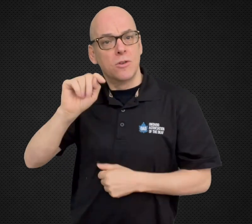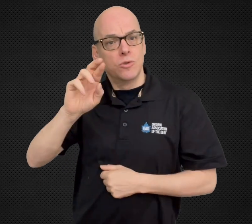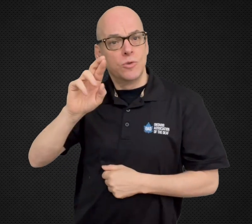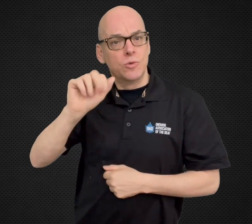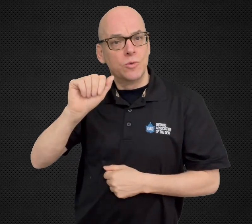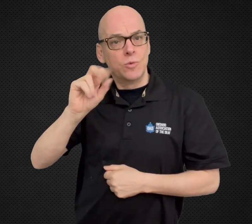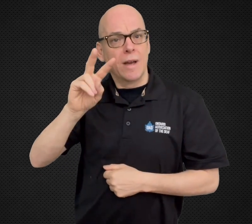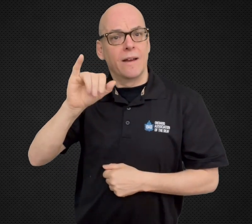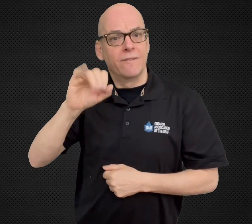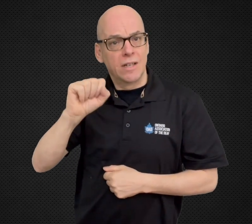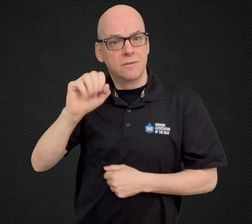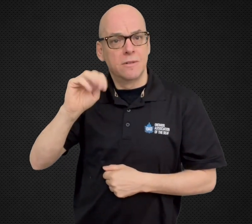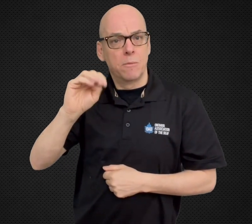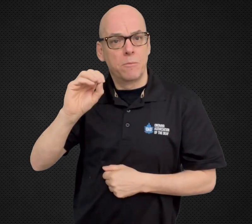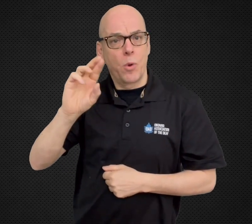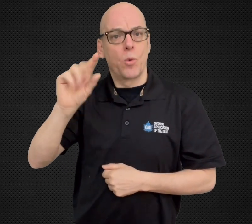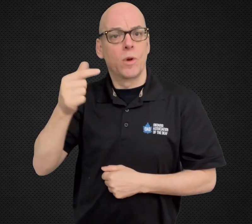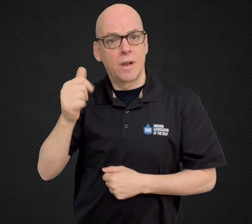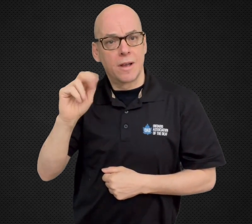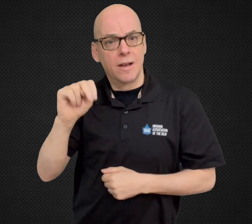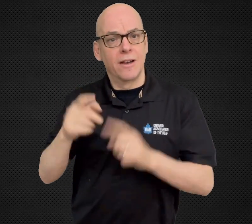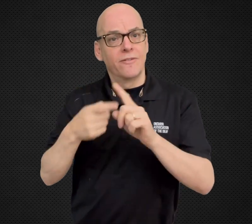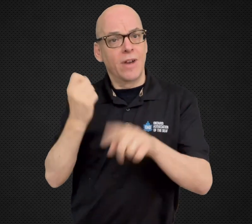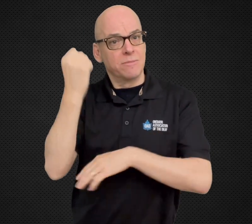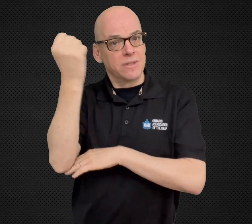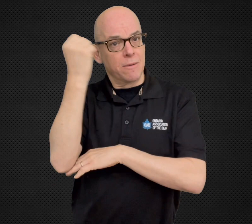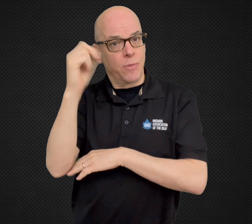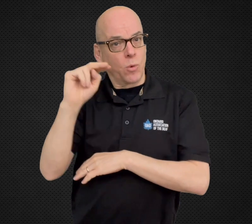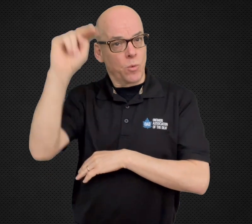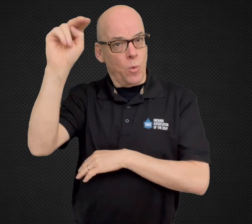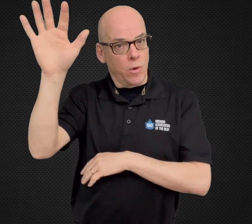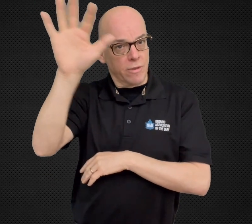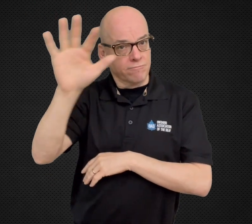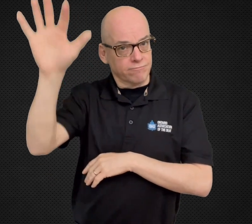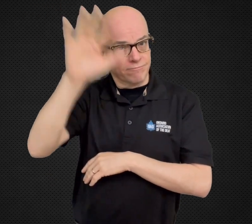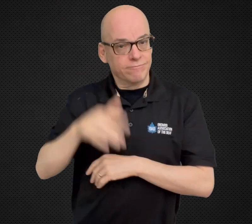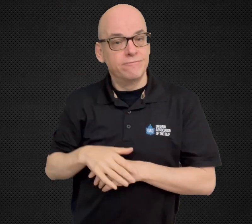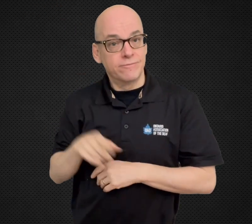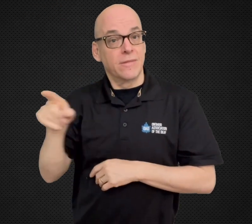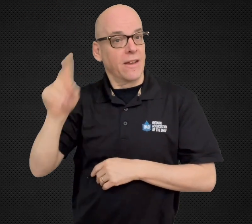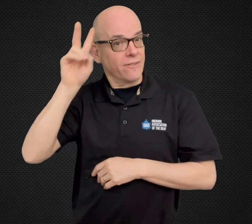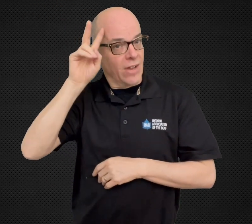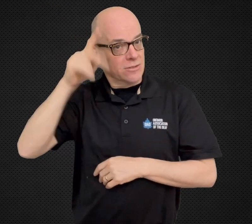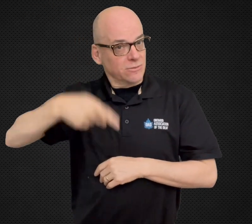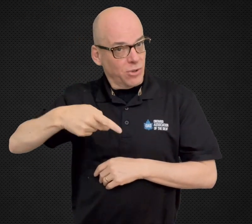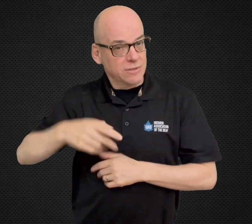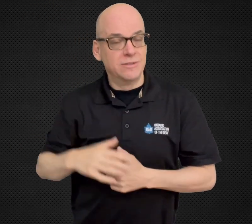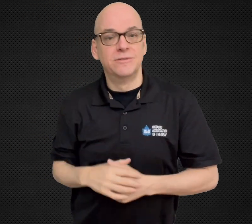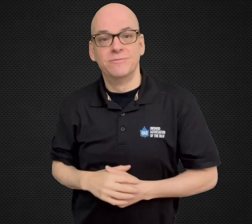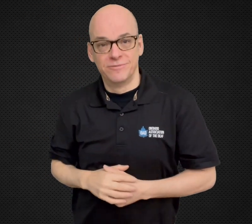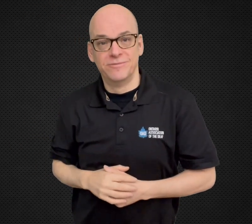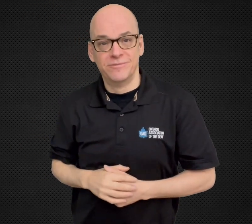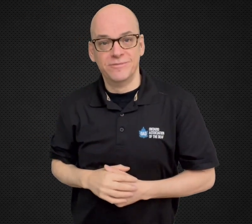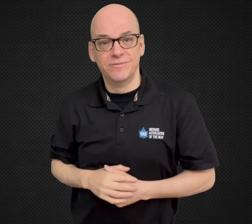Travis Morgan from Sudbury, who has been elected as our Vice-President.